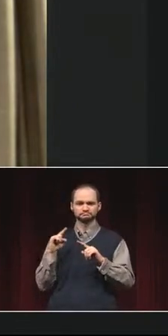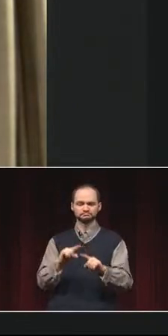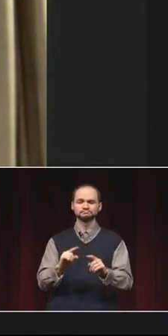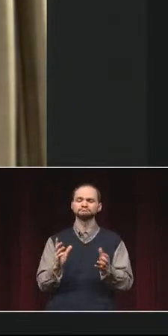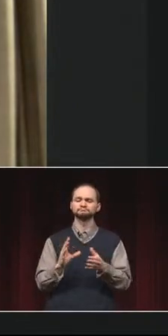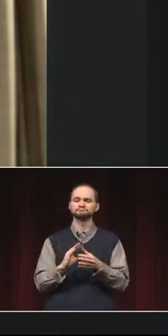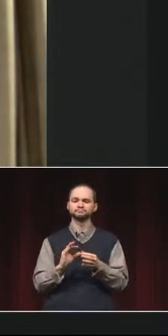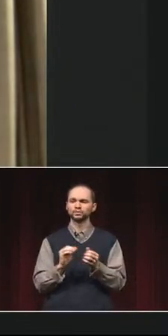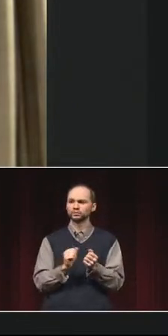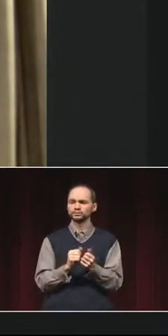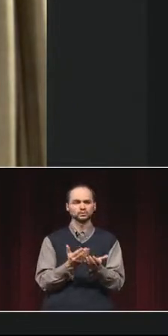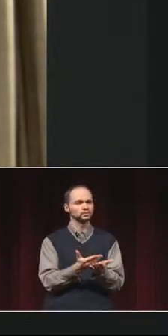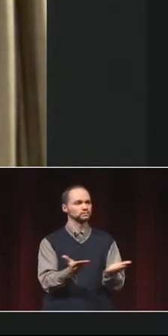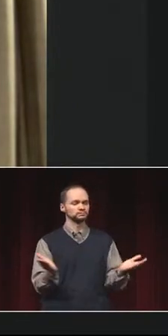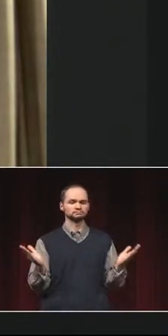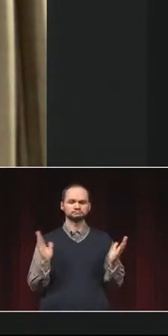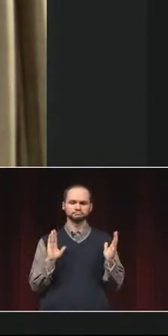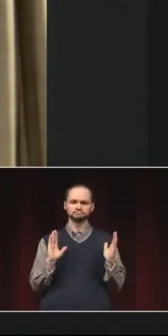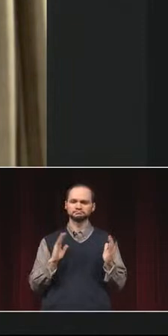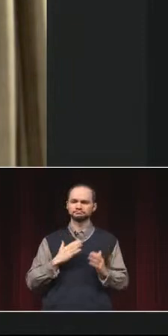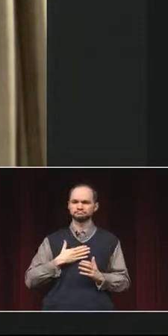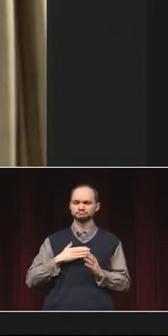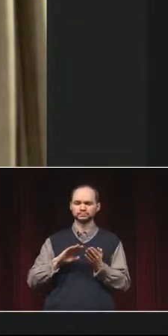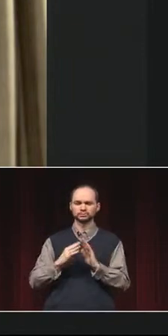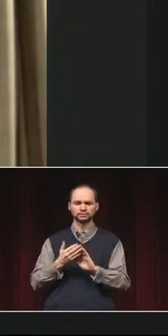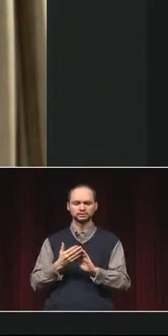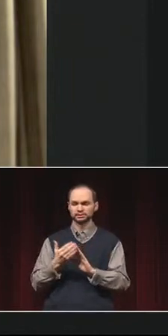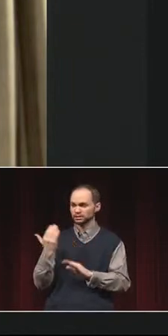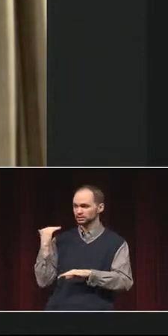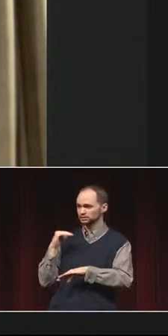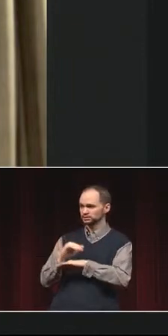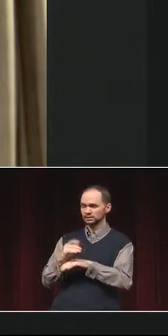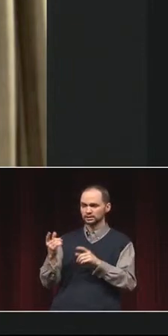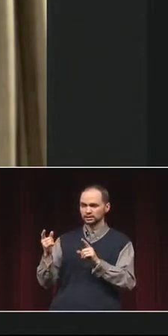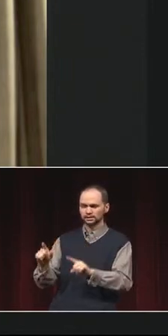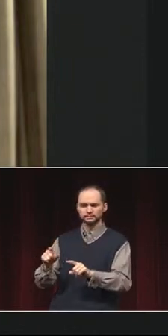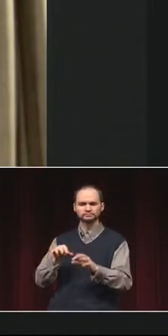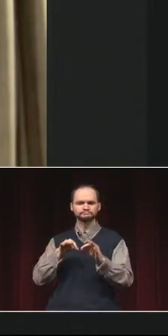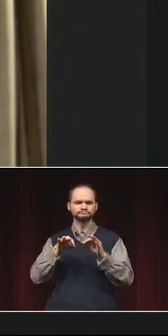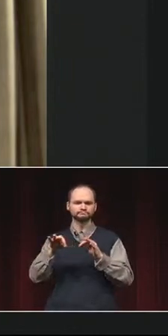and share a bit about the events of last night, December 5th, 1955.